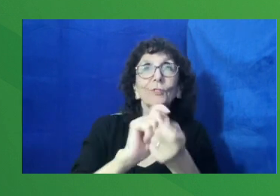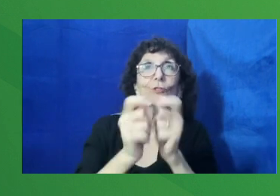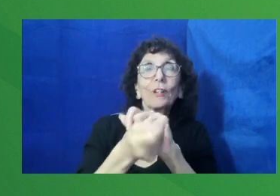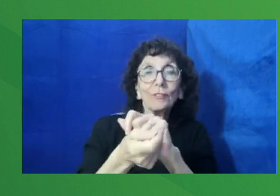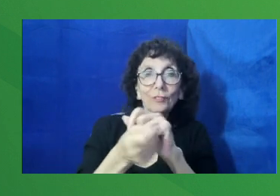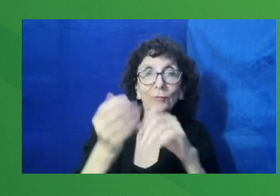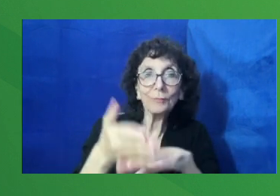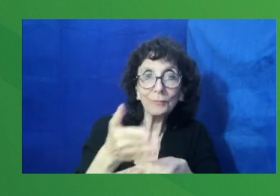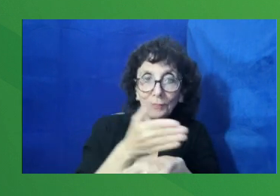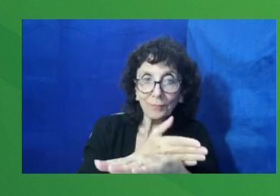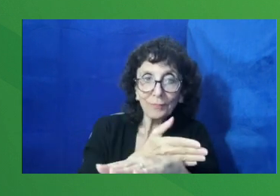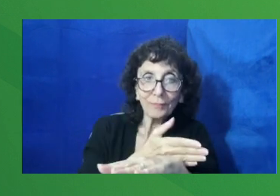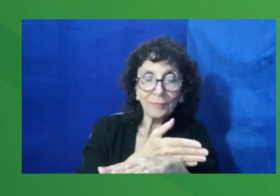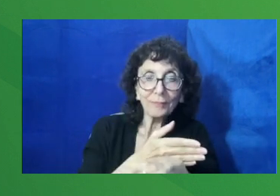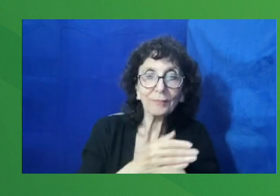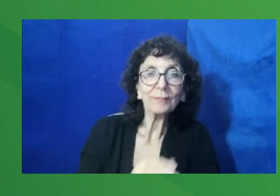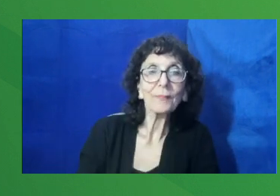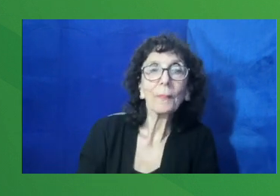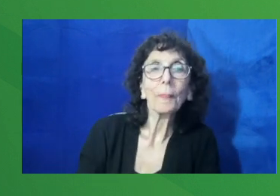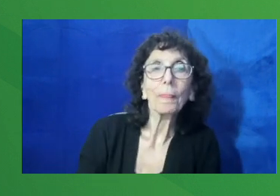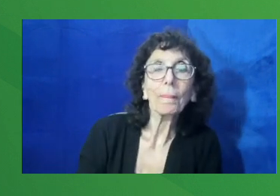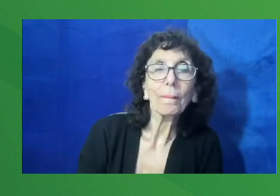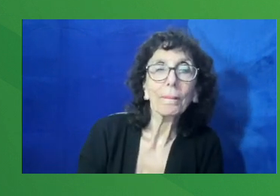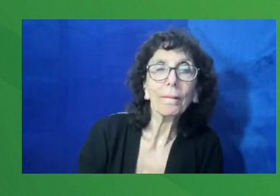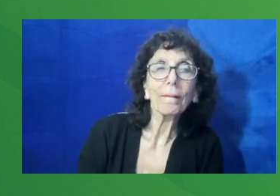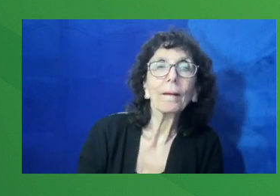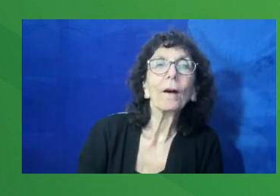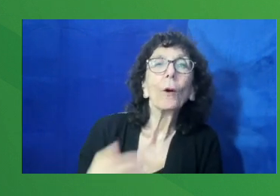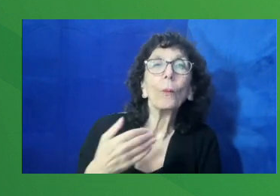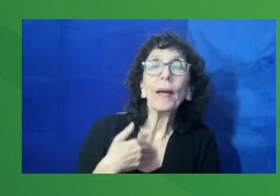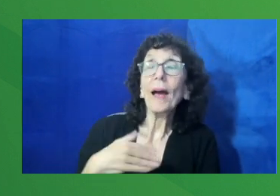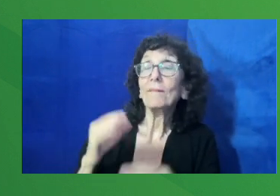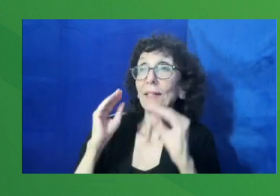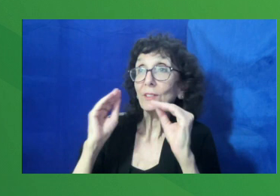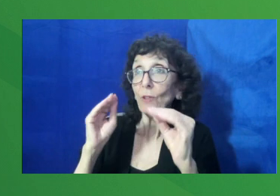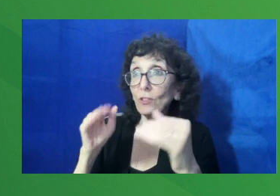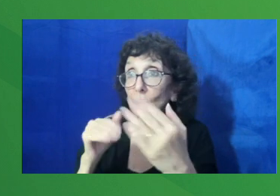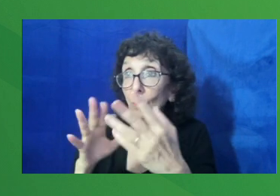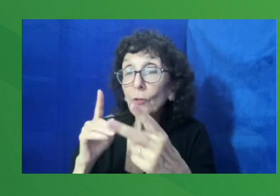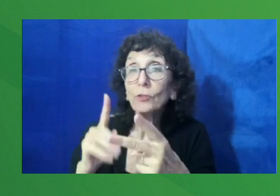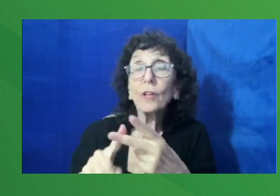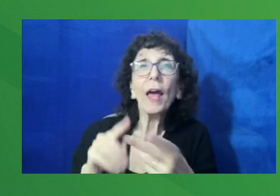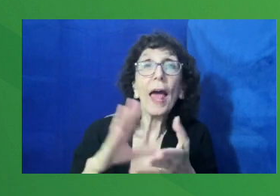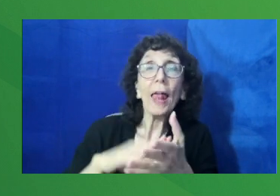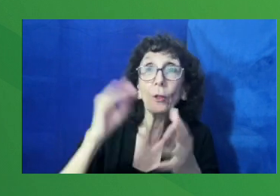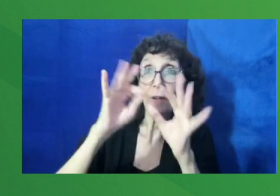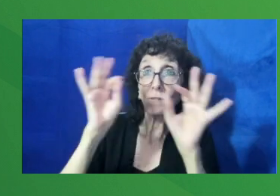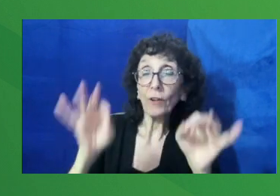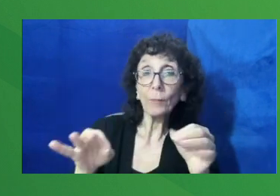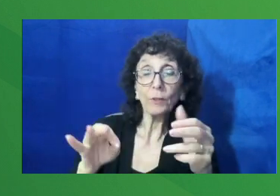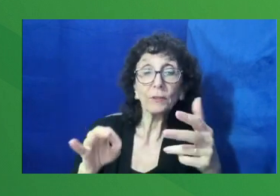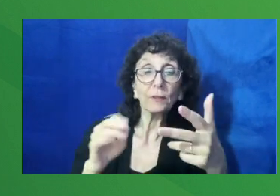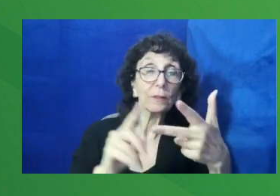in addition to instructional approaches and developing learning frameworks, NAAEE has the